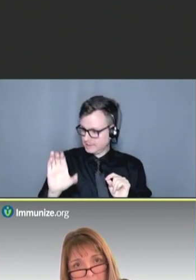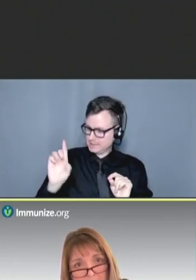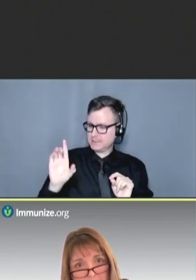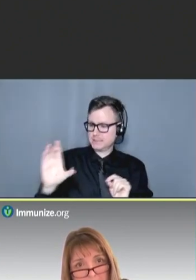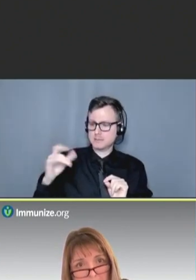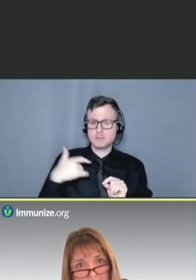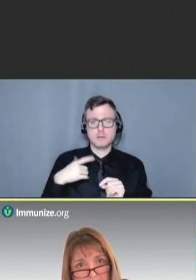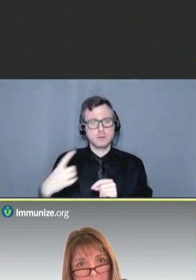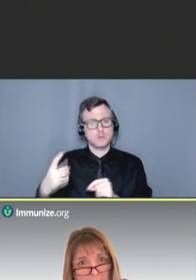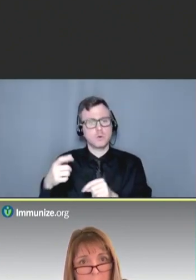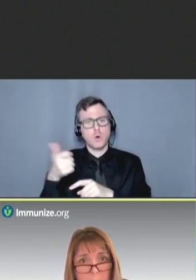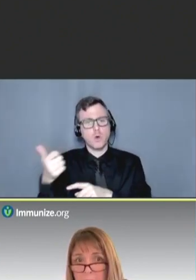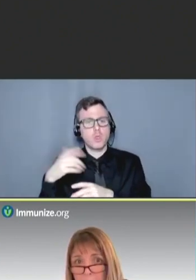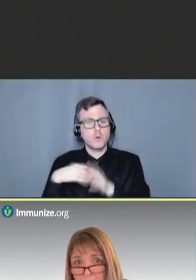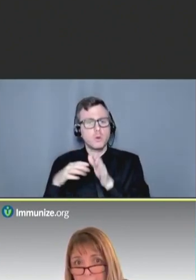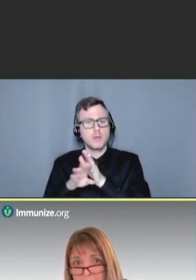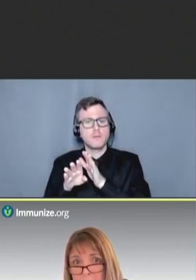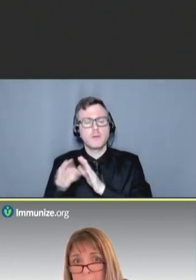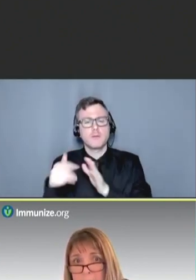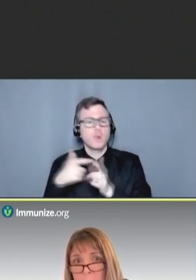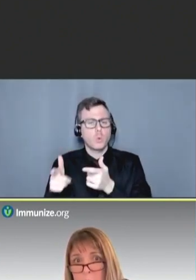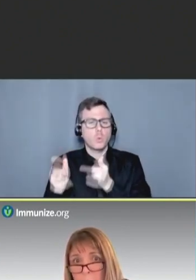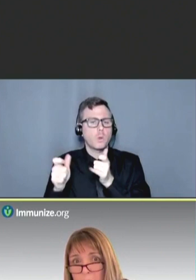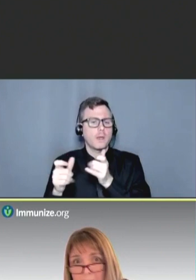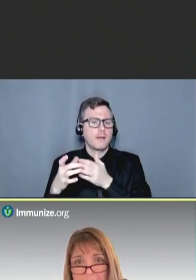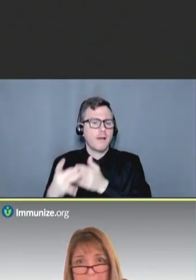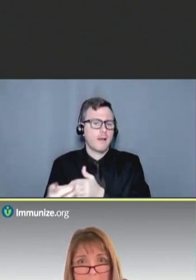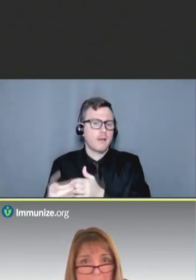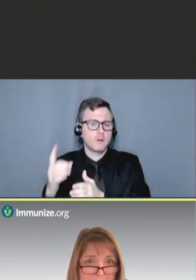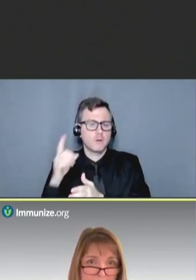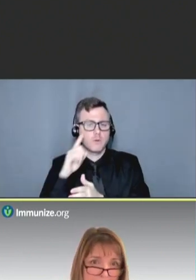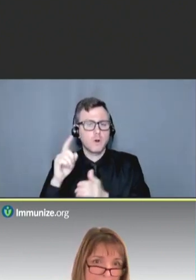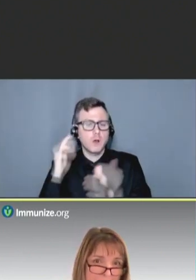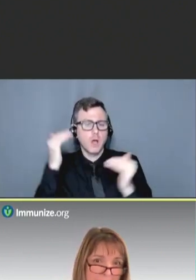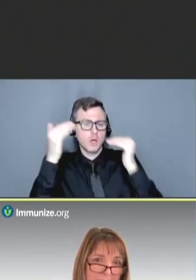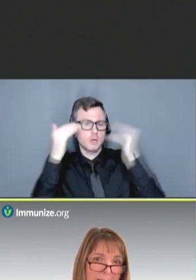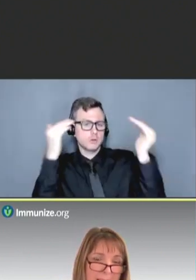summit developed a quick guide to adult vaccine messaging.